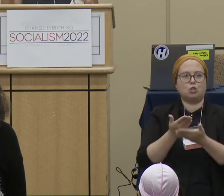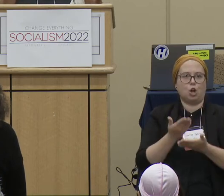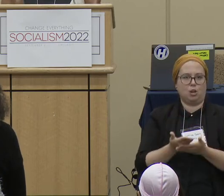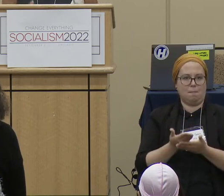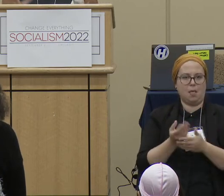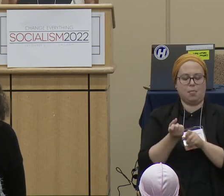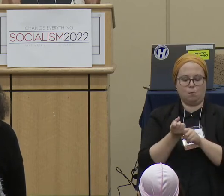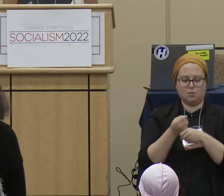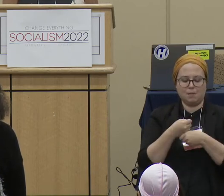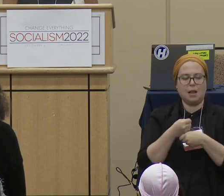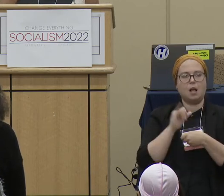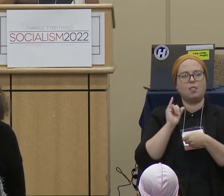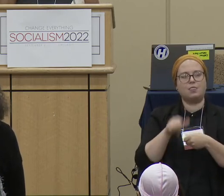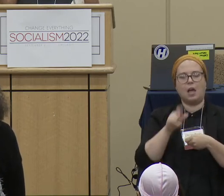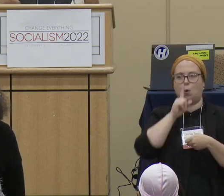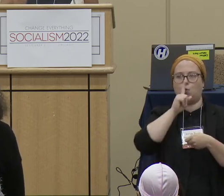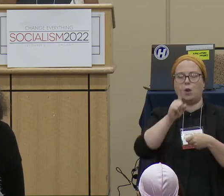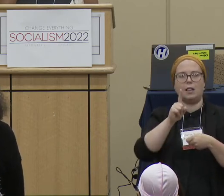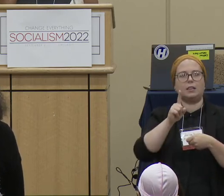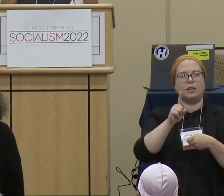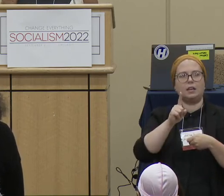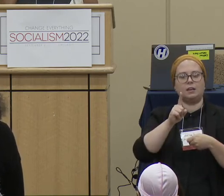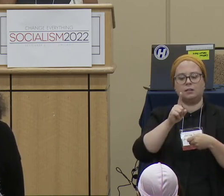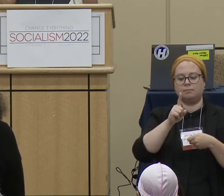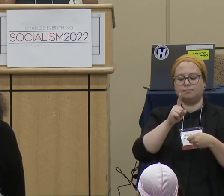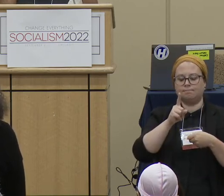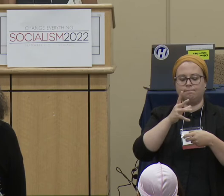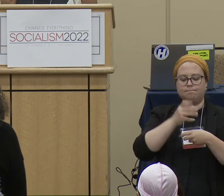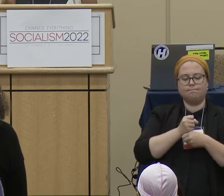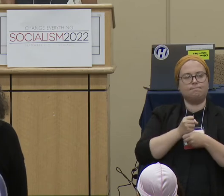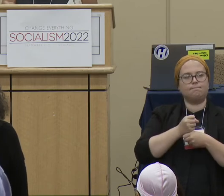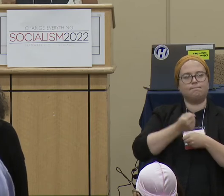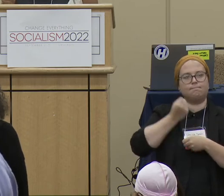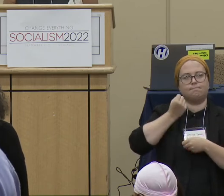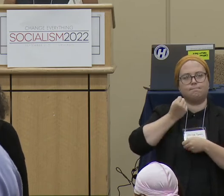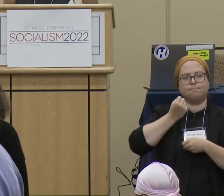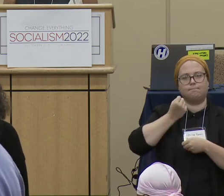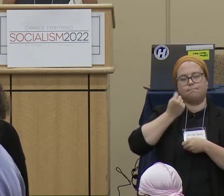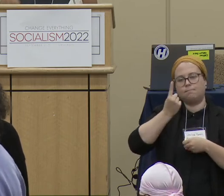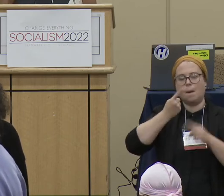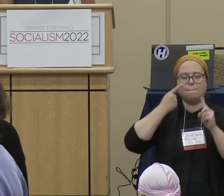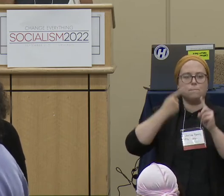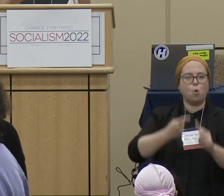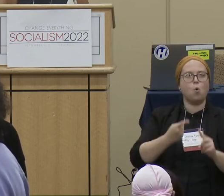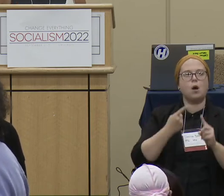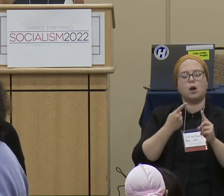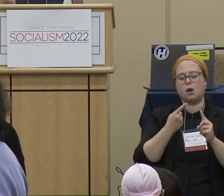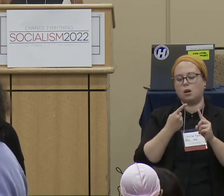this. But that document produced captured a sentiment